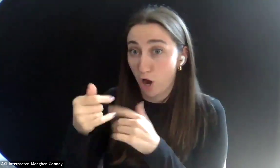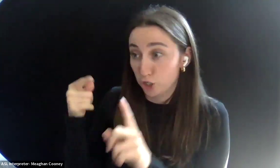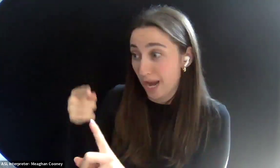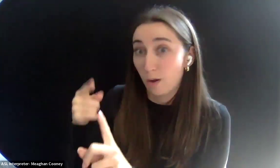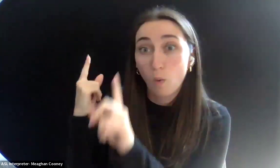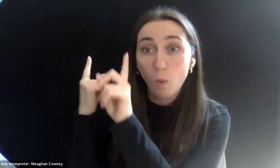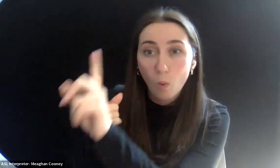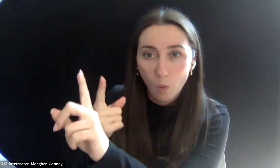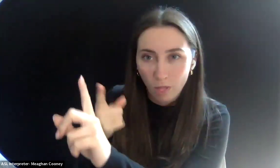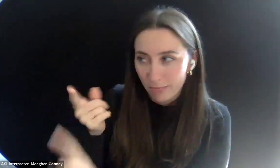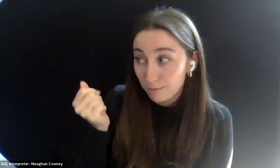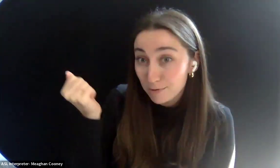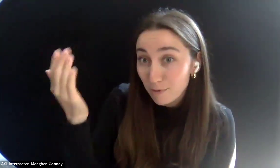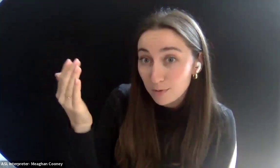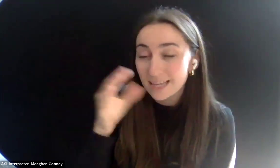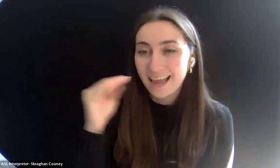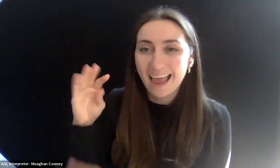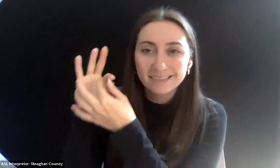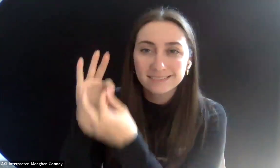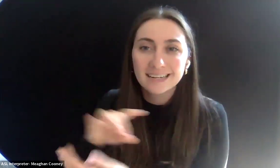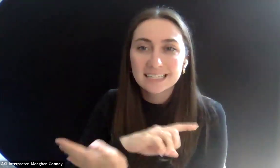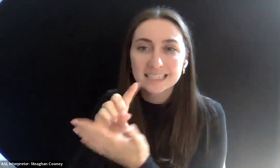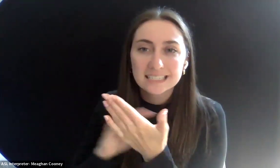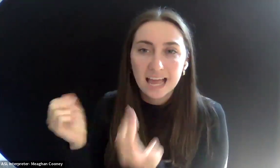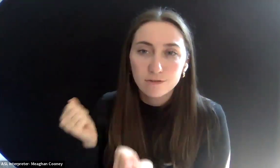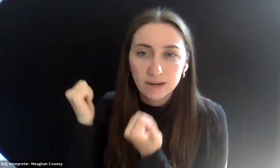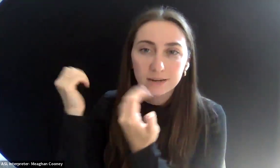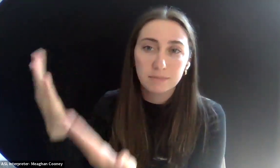the associated design recommendations are somewhat variable.